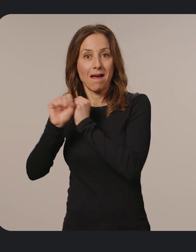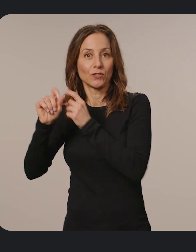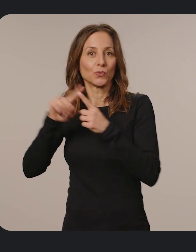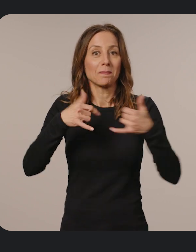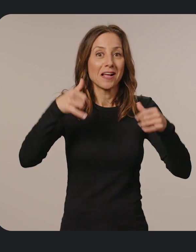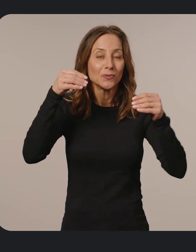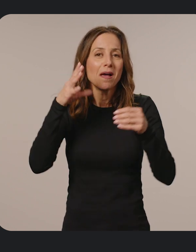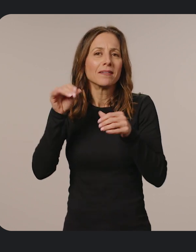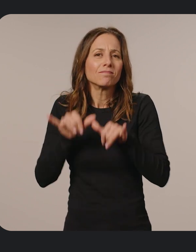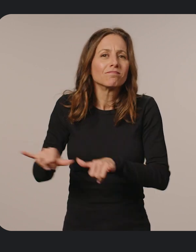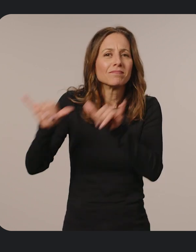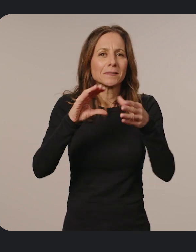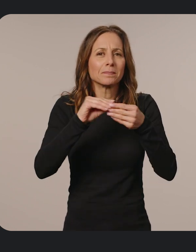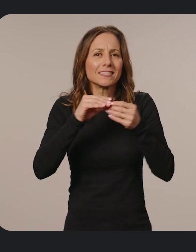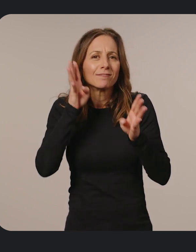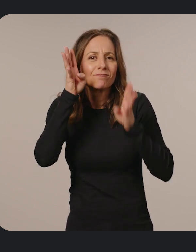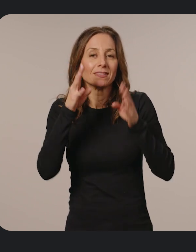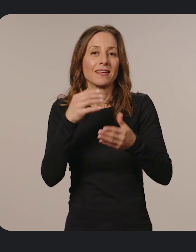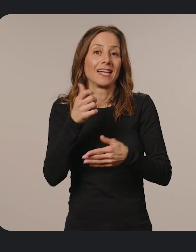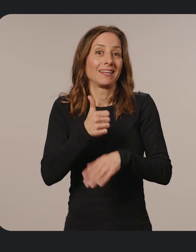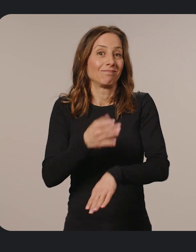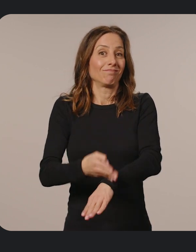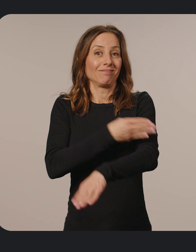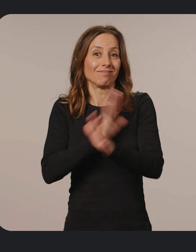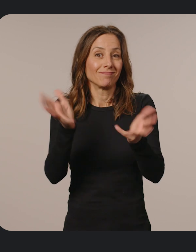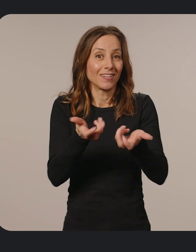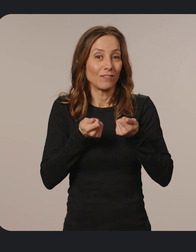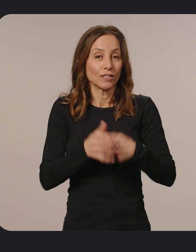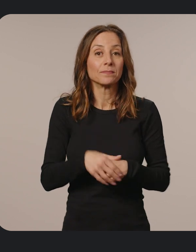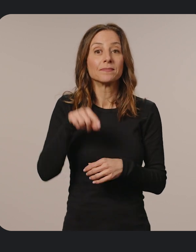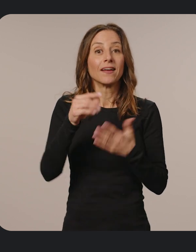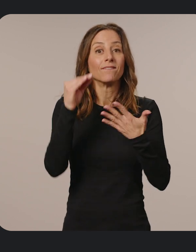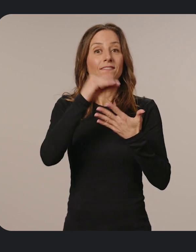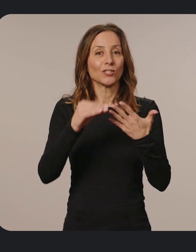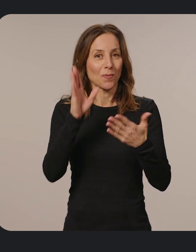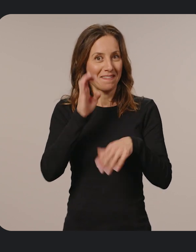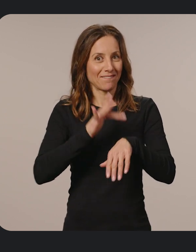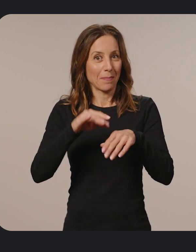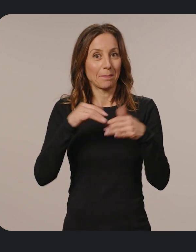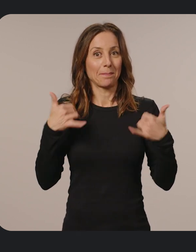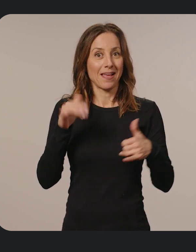and creatives, all of which may increase your overall conversions. This feature will be available in Play Console for Android app